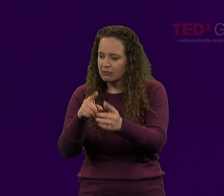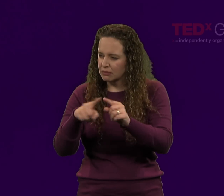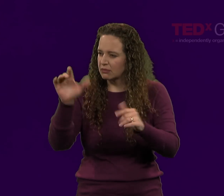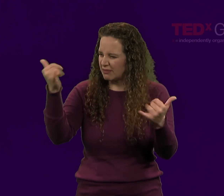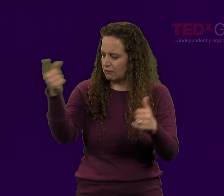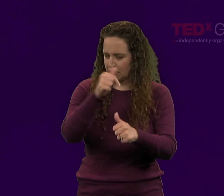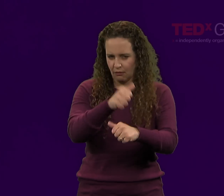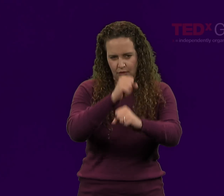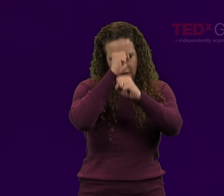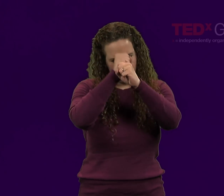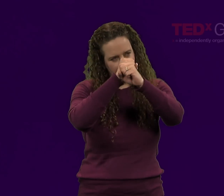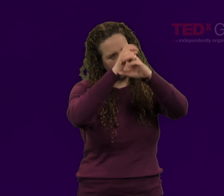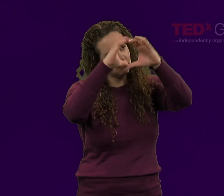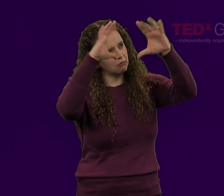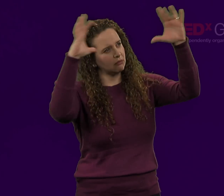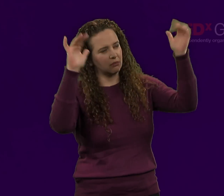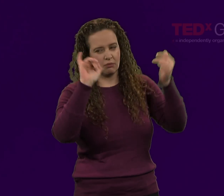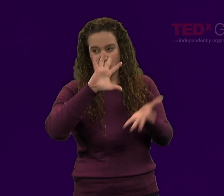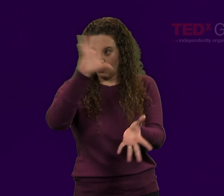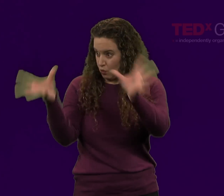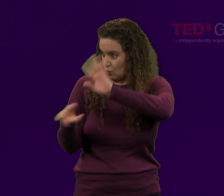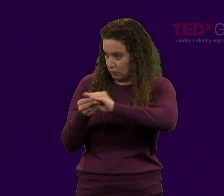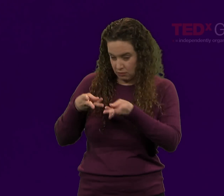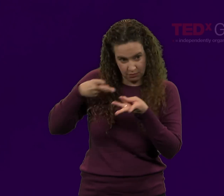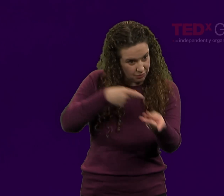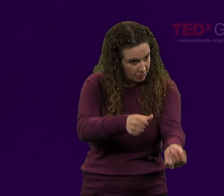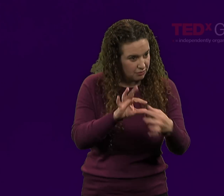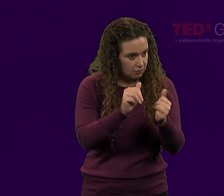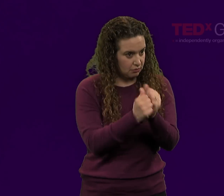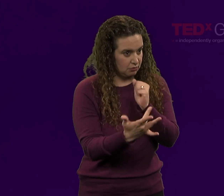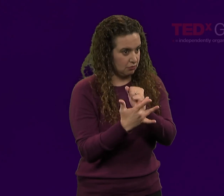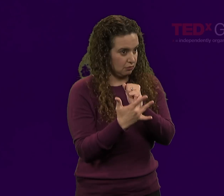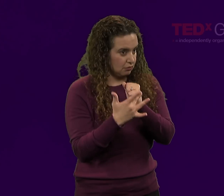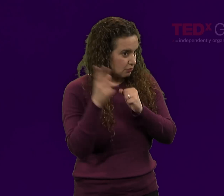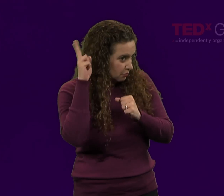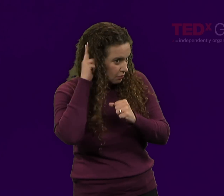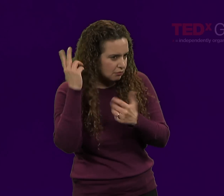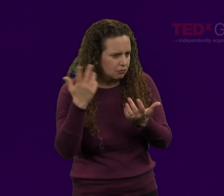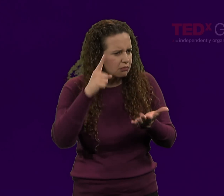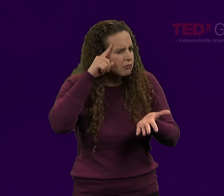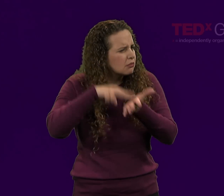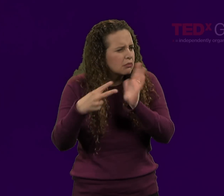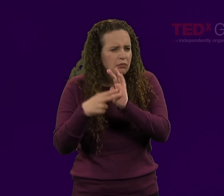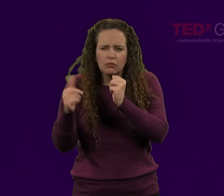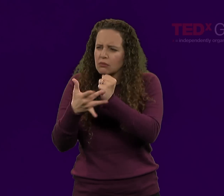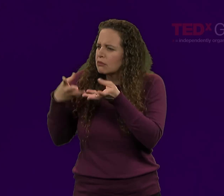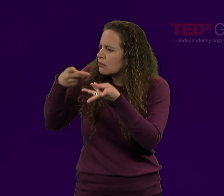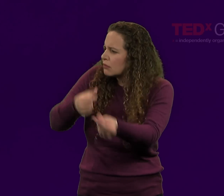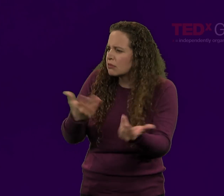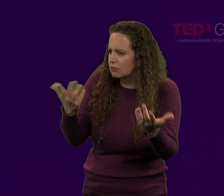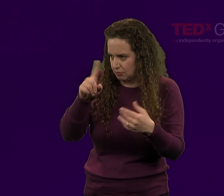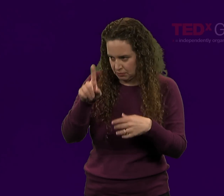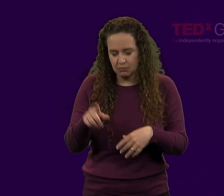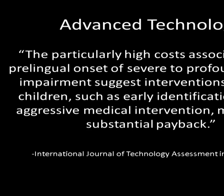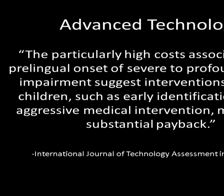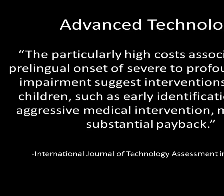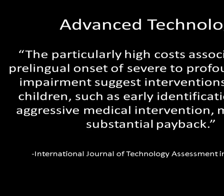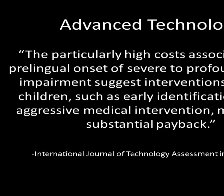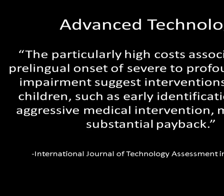but we can imagine the numbers that are out there today, multiplied by 20,000-40,000 dollars each. We can get a sense of the amount of money spent on this technology,